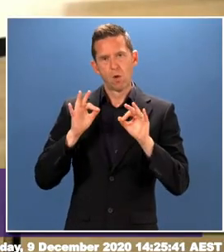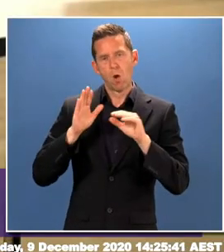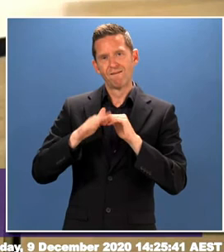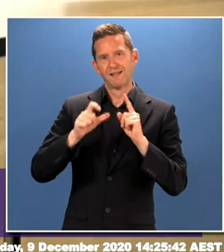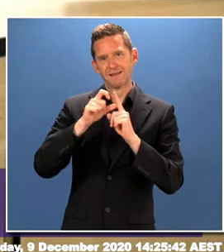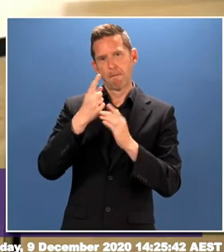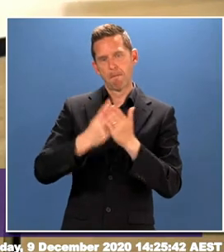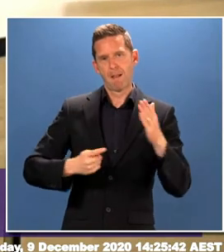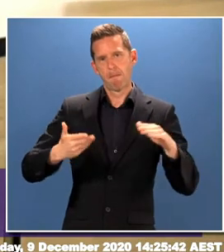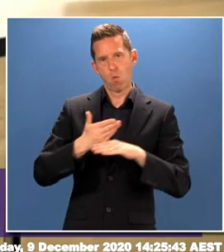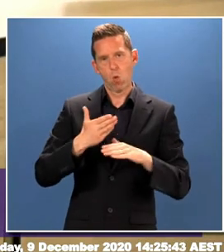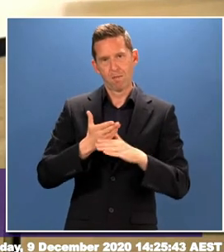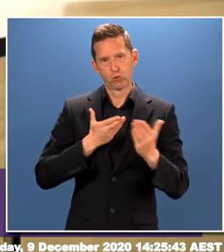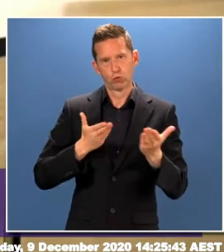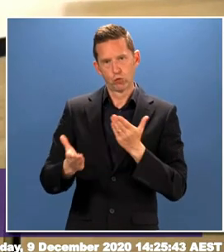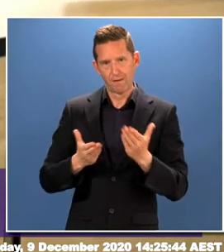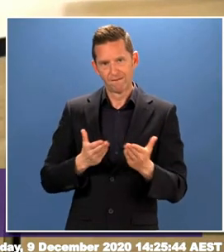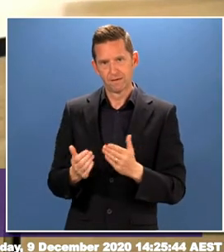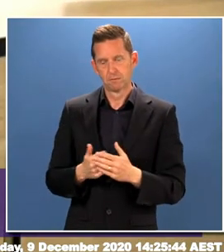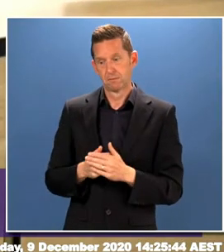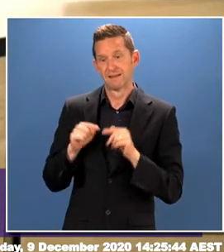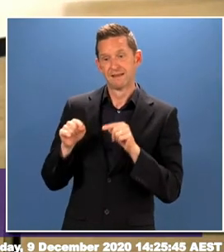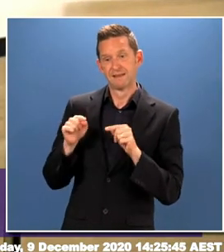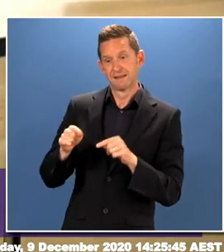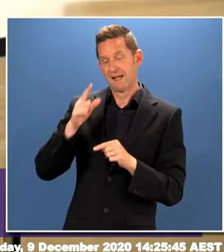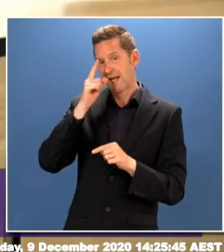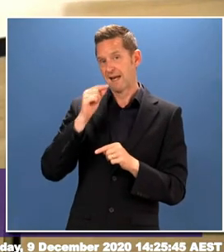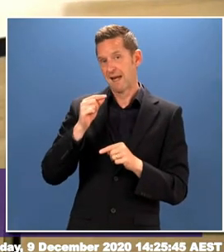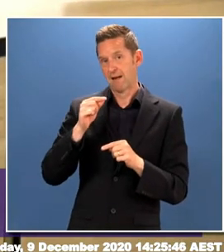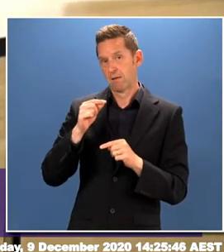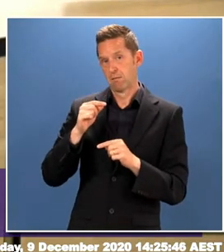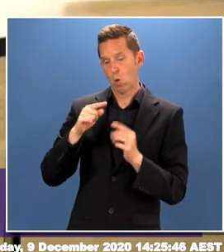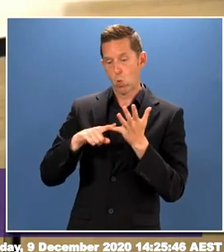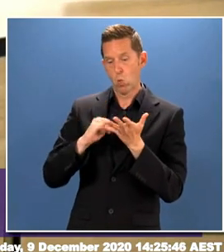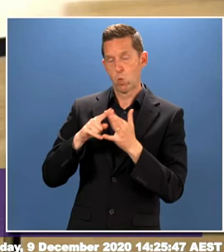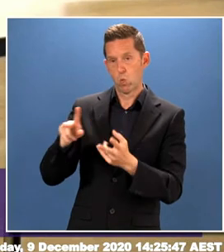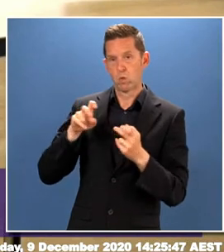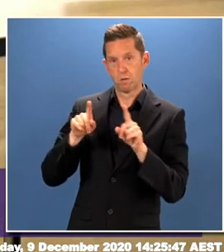Services, and that's actually something that can be utilized by an organization like yourself. Is that right?